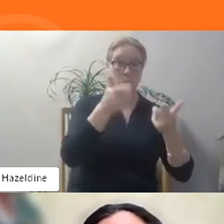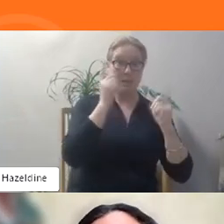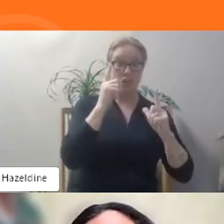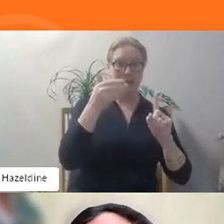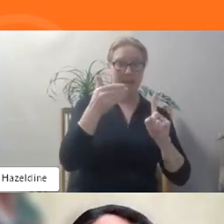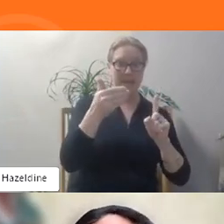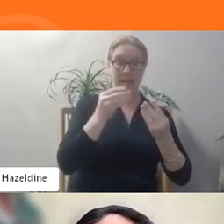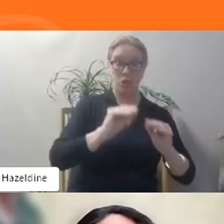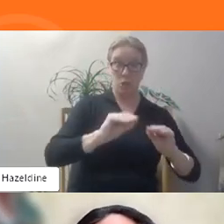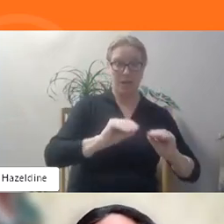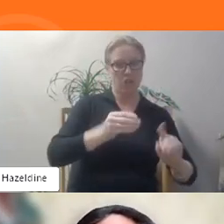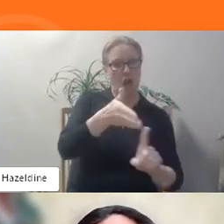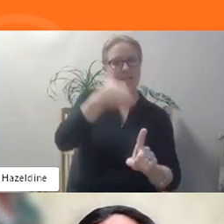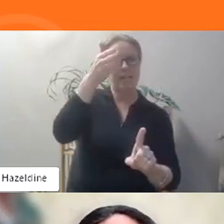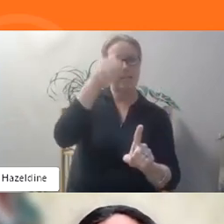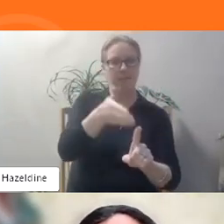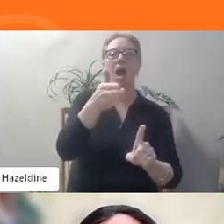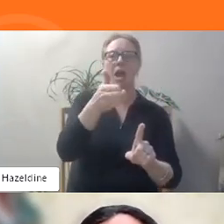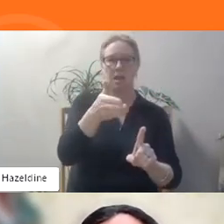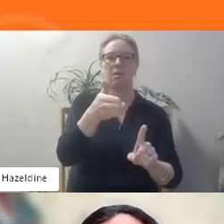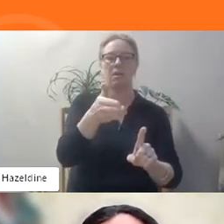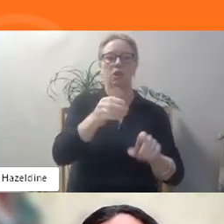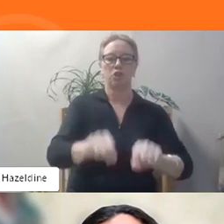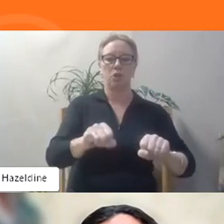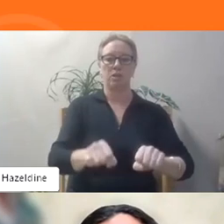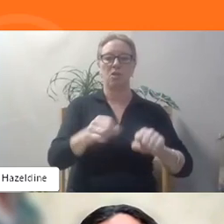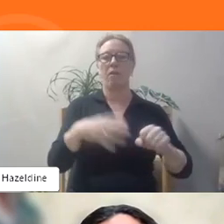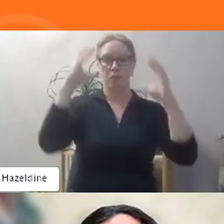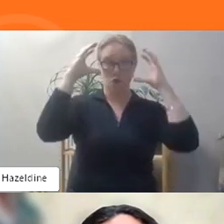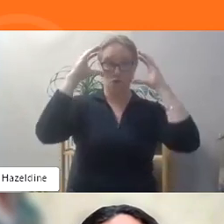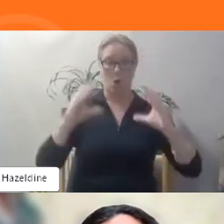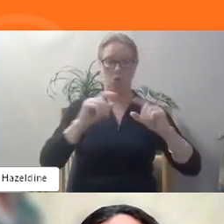at risk of SLD and neurodiversity. To teach all teachers, including